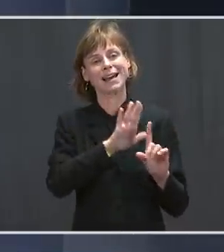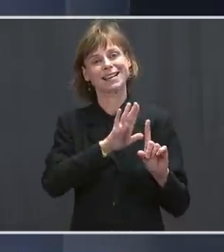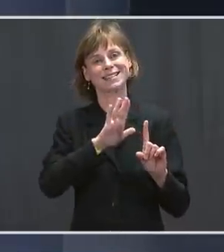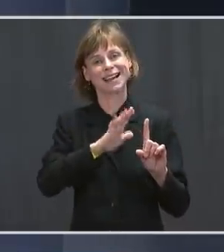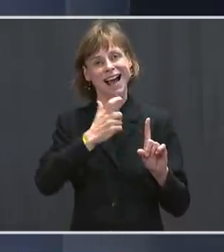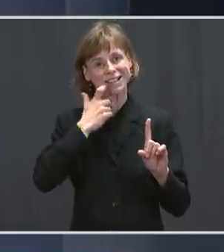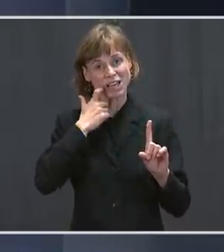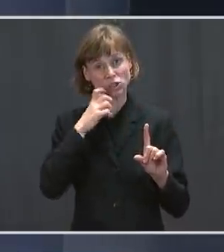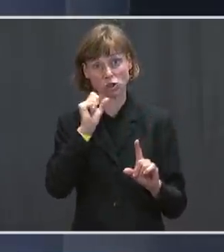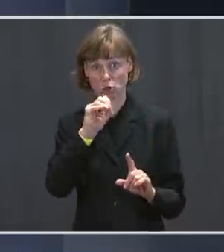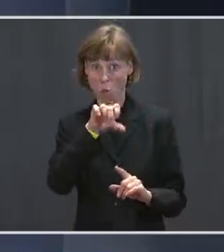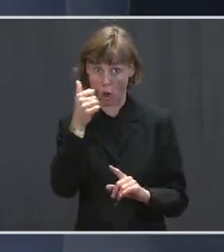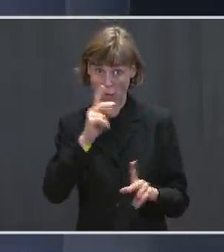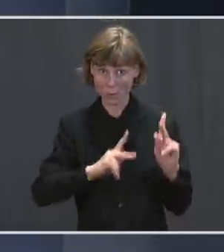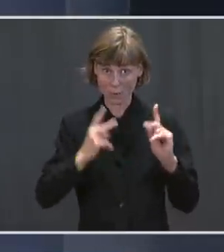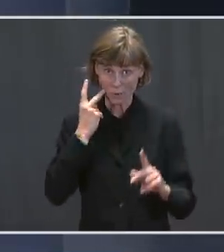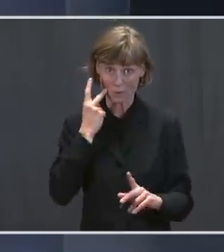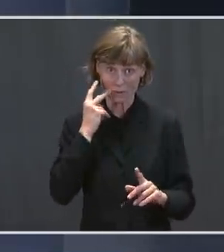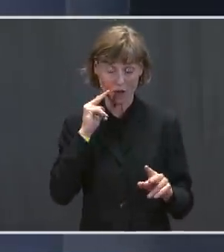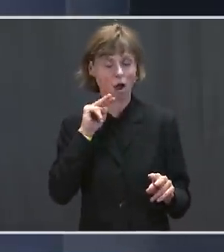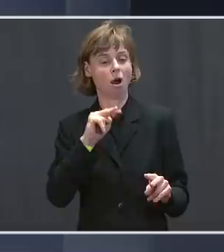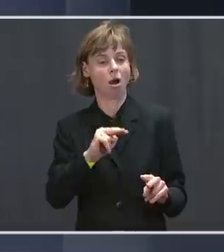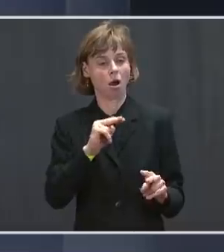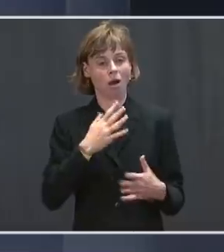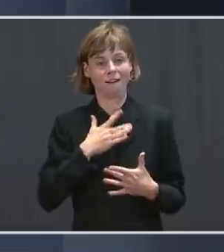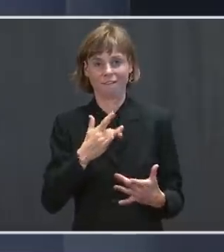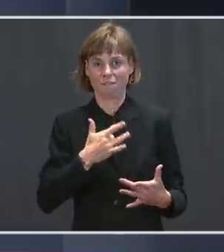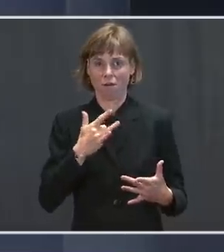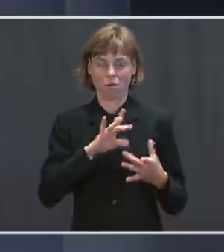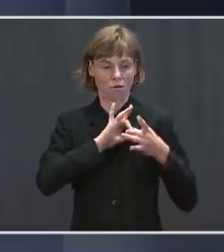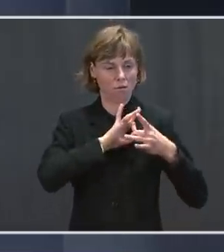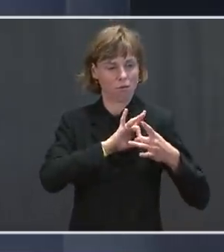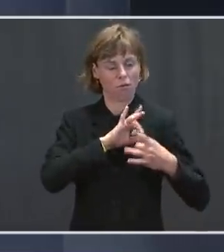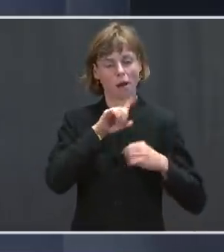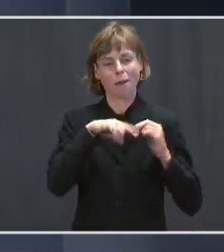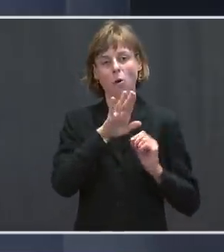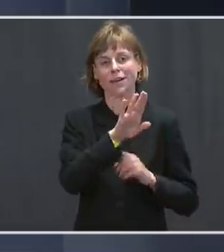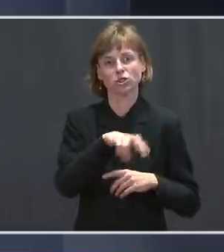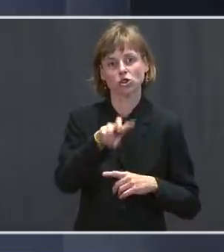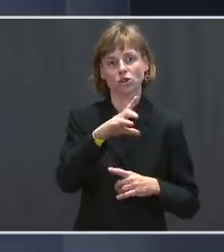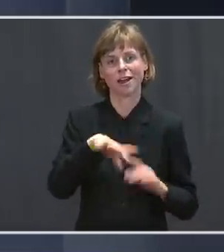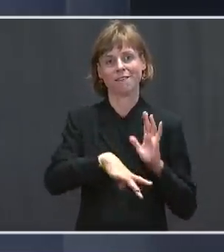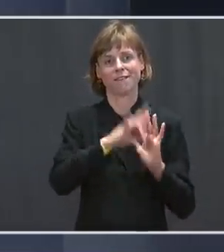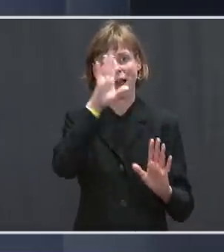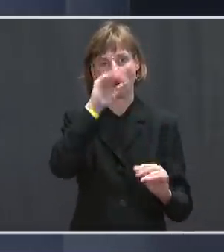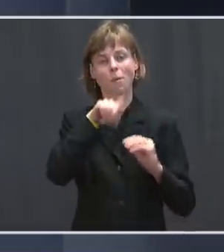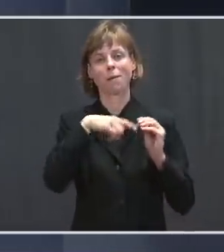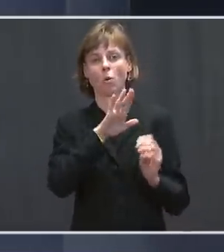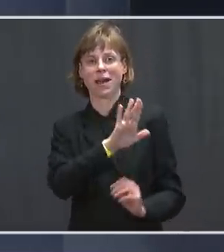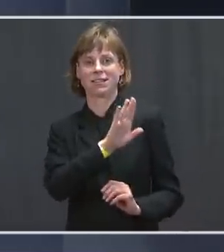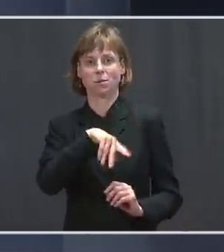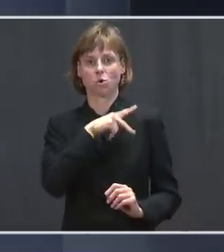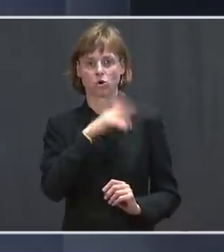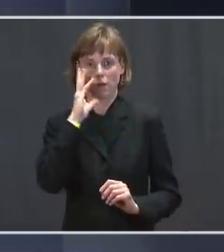and find hope. This is a personal book about his own personal journey." And I will leave it at that. Go ahead. The Press: Thanks, Jen.